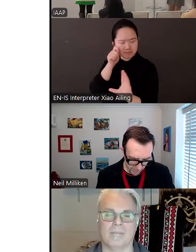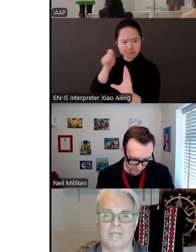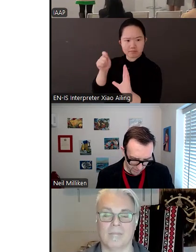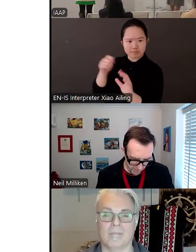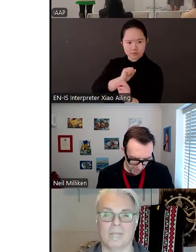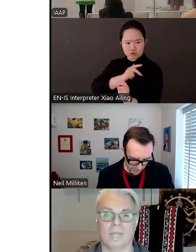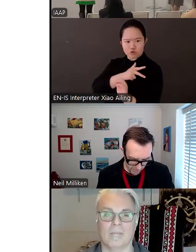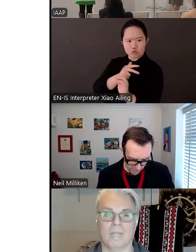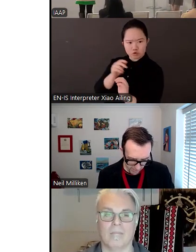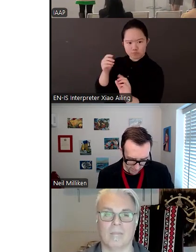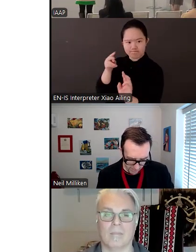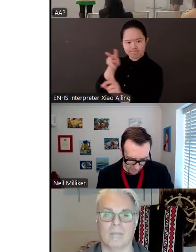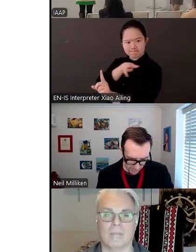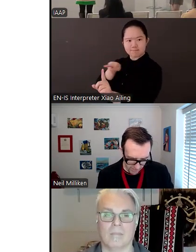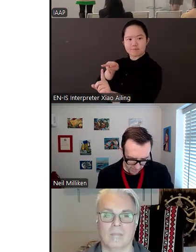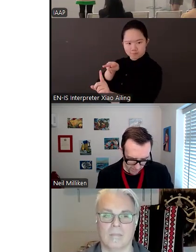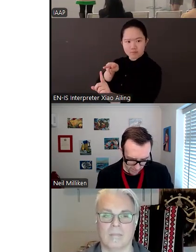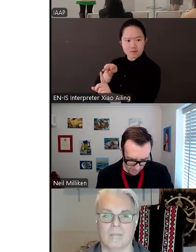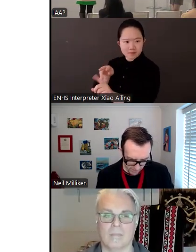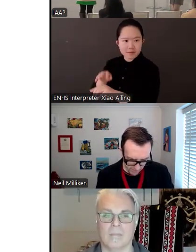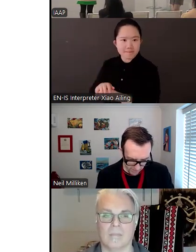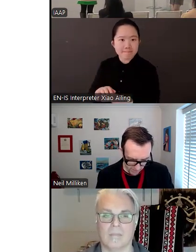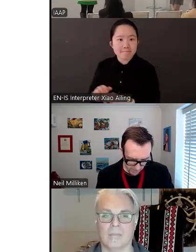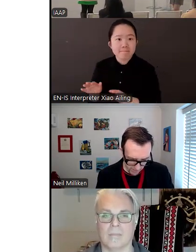with disabilities, very much fundamentally in their own right.